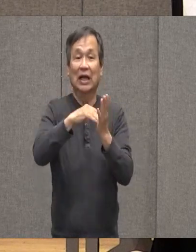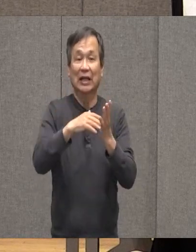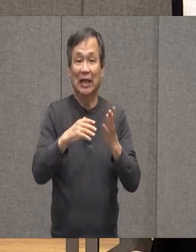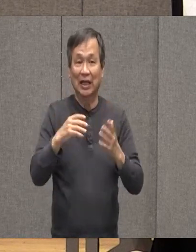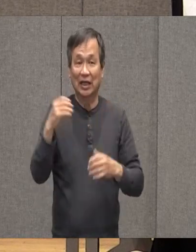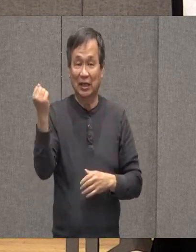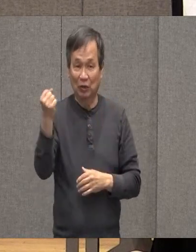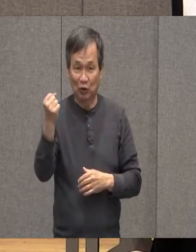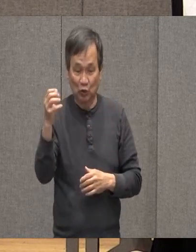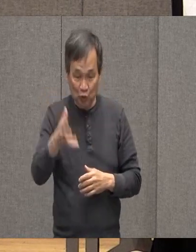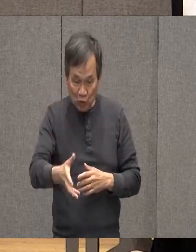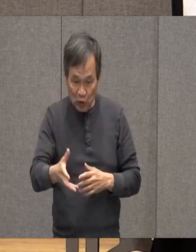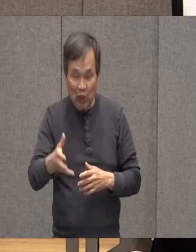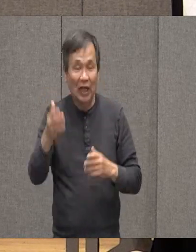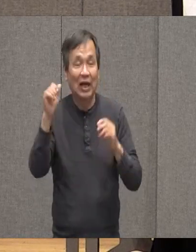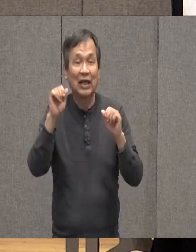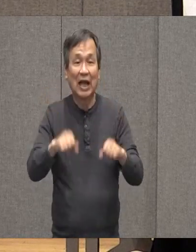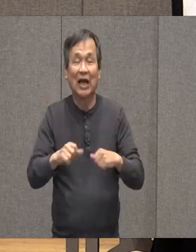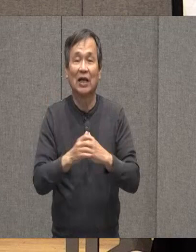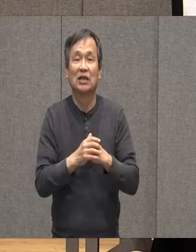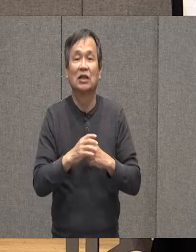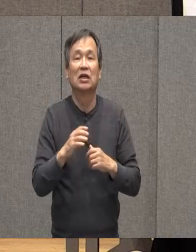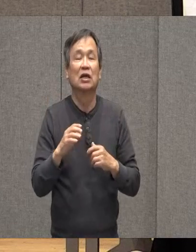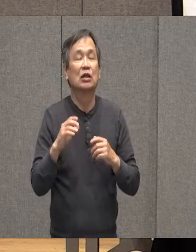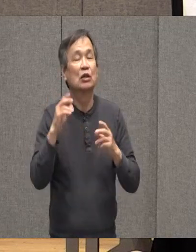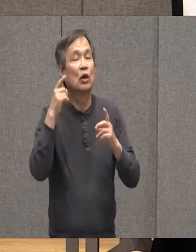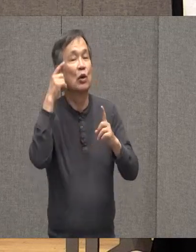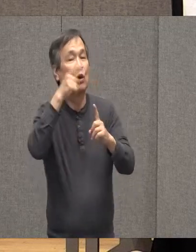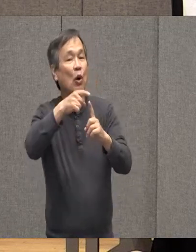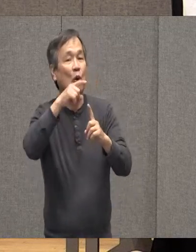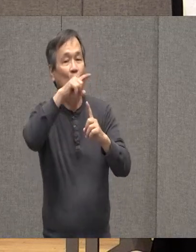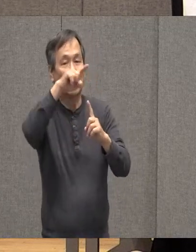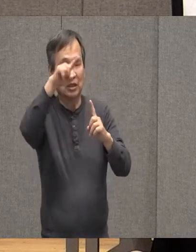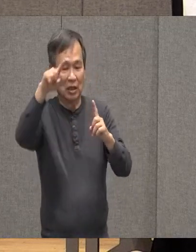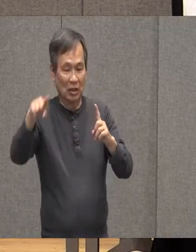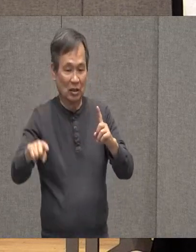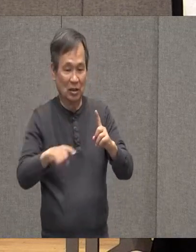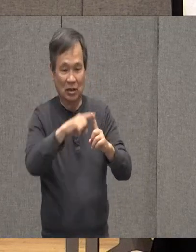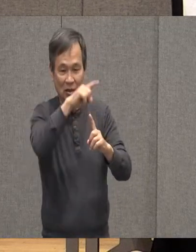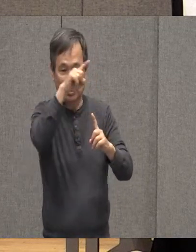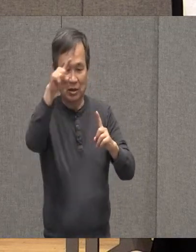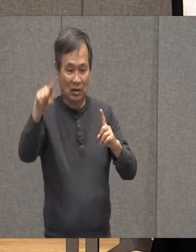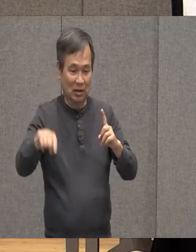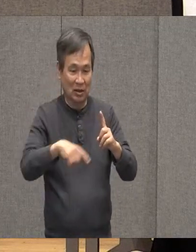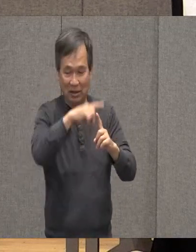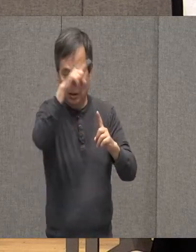Again the object of the game, is to get around this spiral and get to the end, okay.